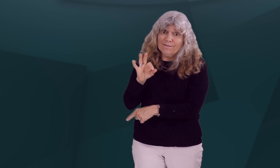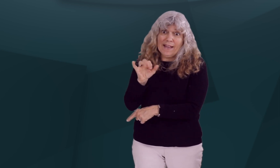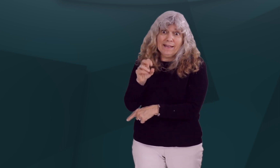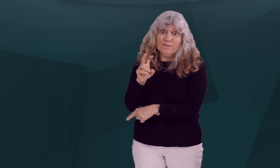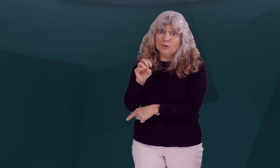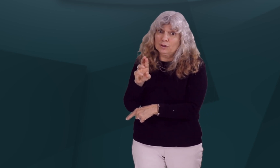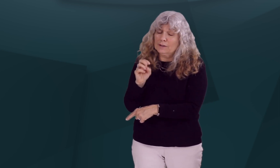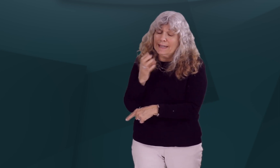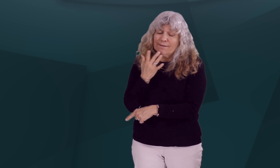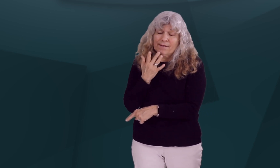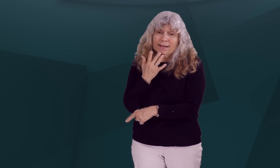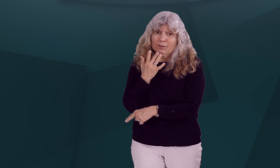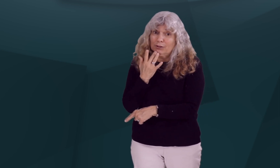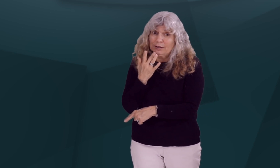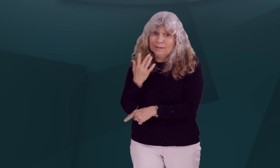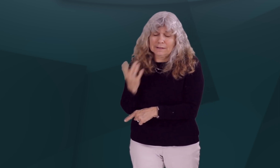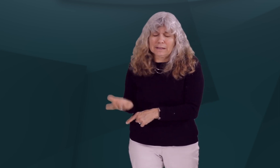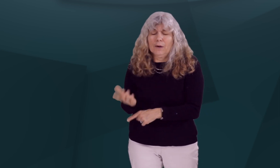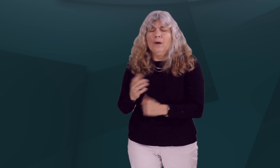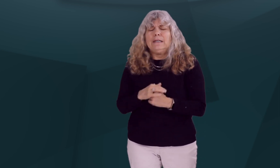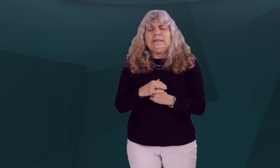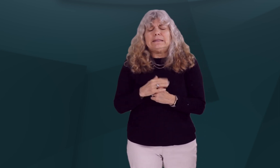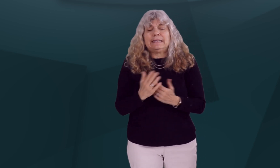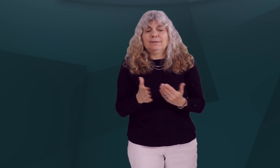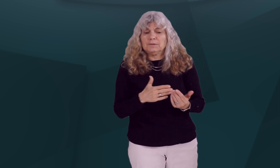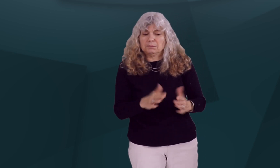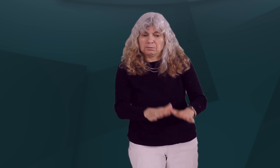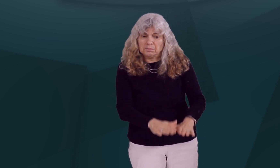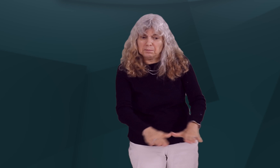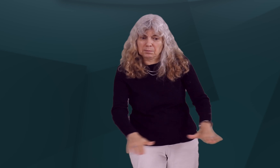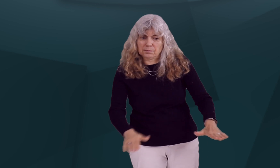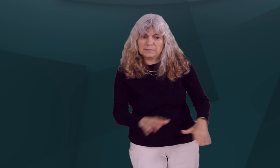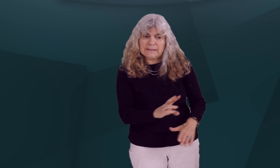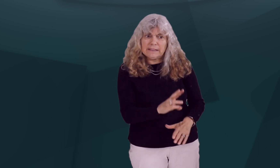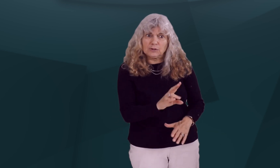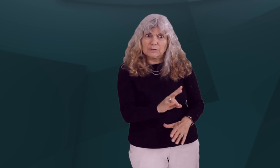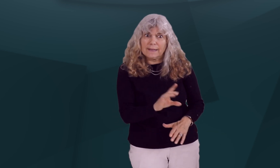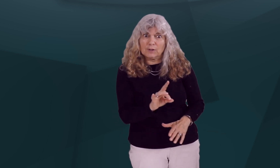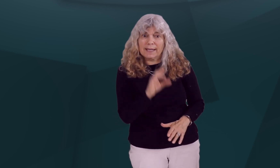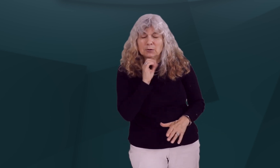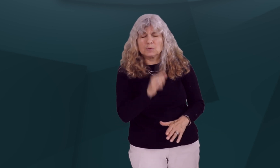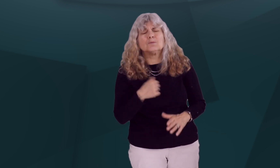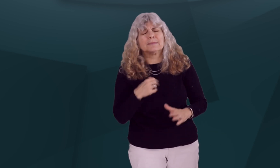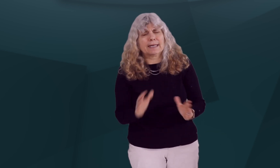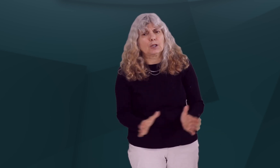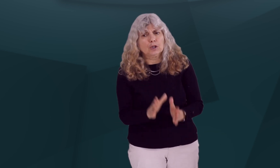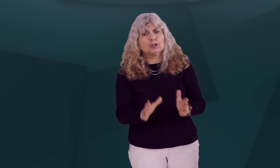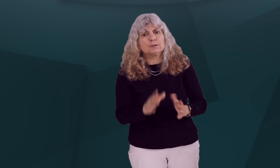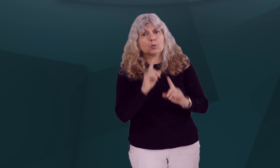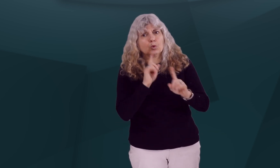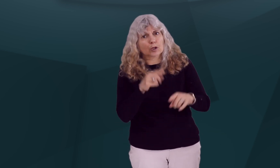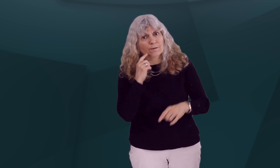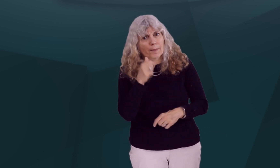That does not do your child any favors. Even if they're only six or seven or eight years old,